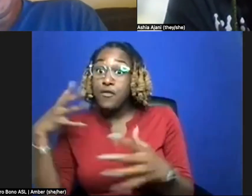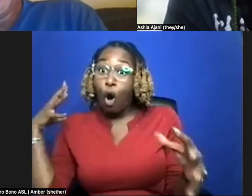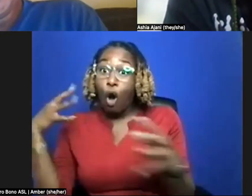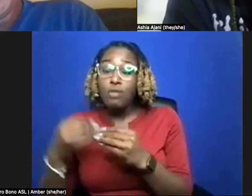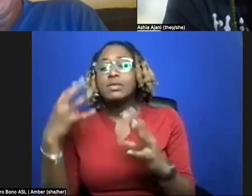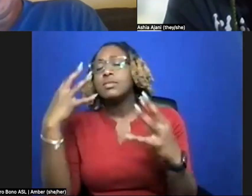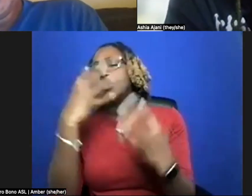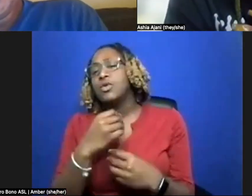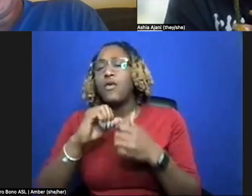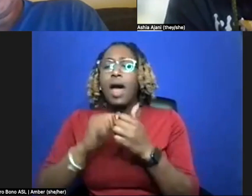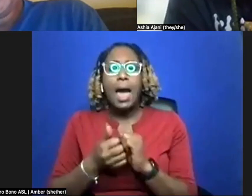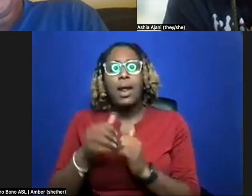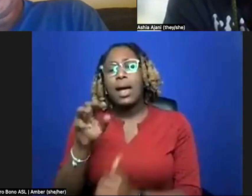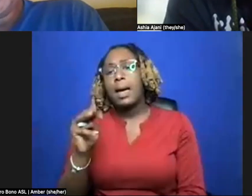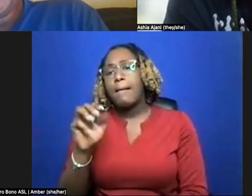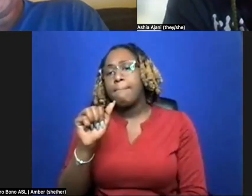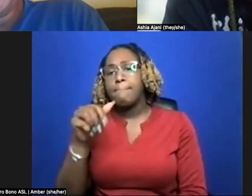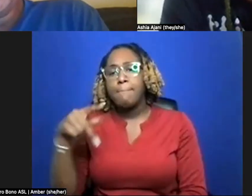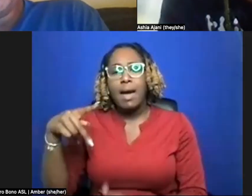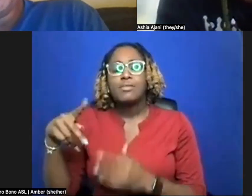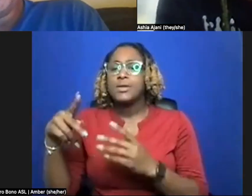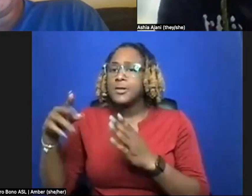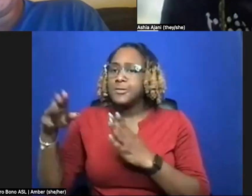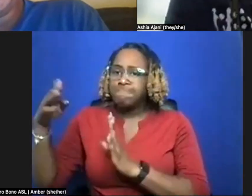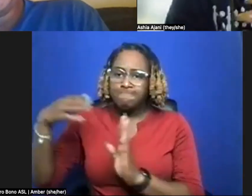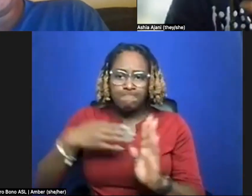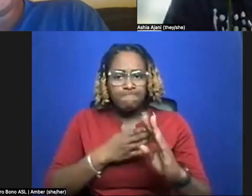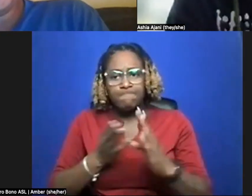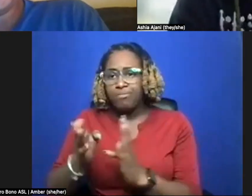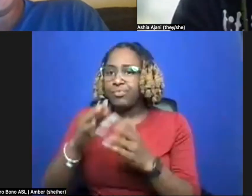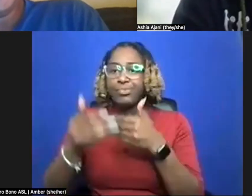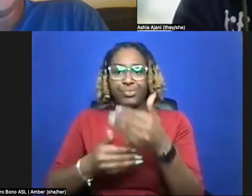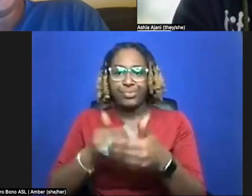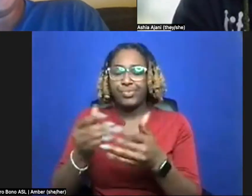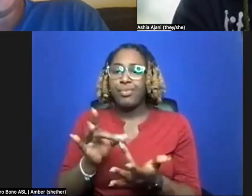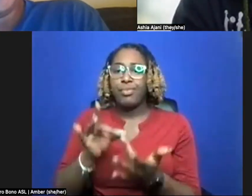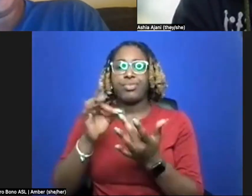map process. And then I think, especially as authors, or at least people who aren't